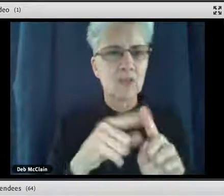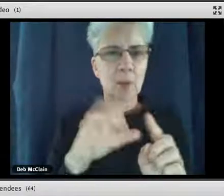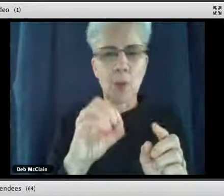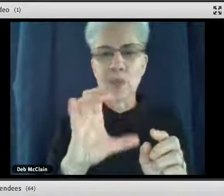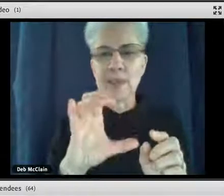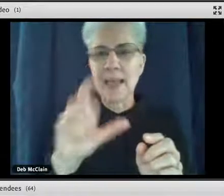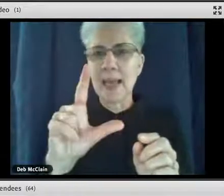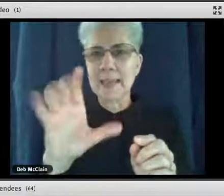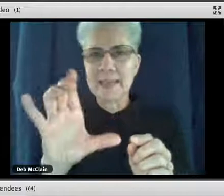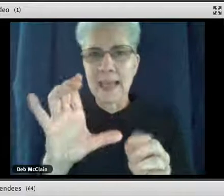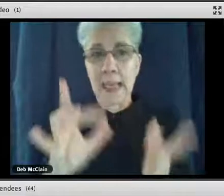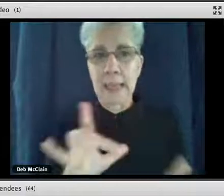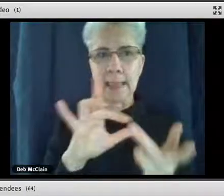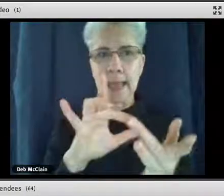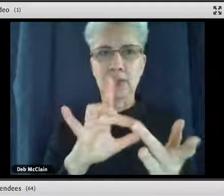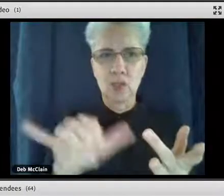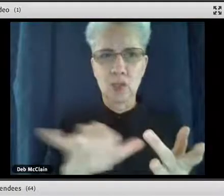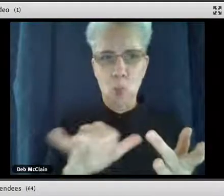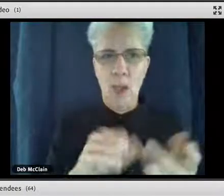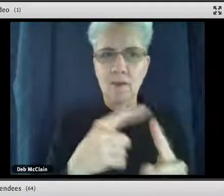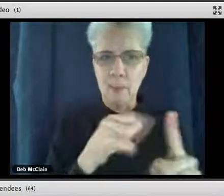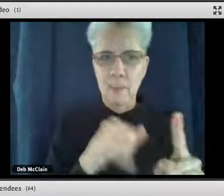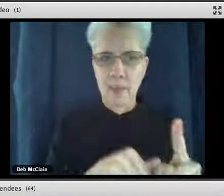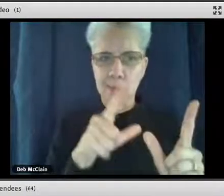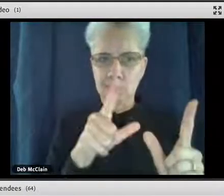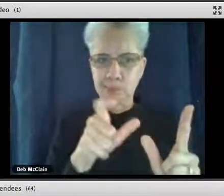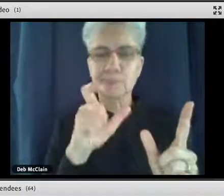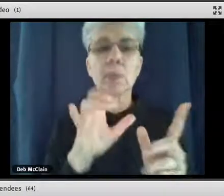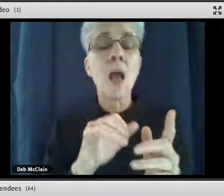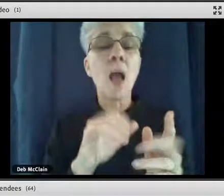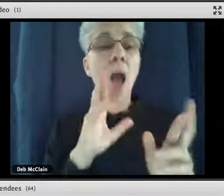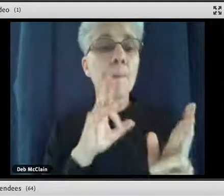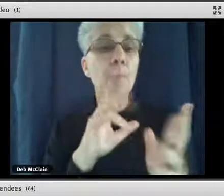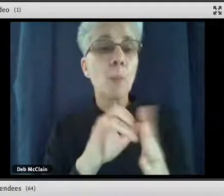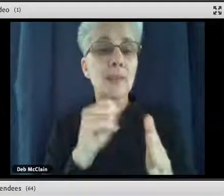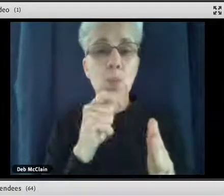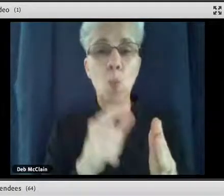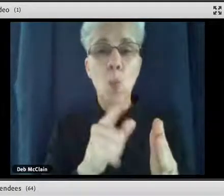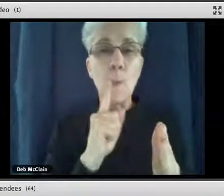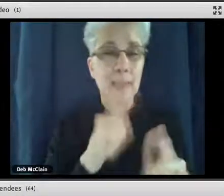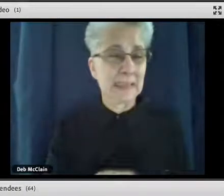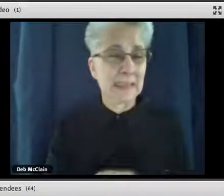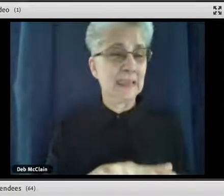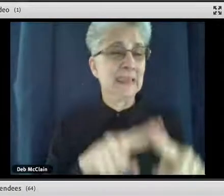from OCLC connection as well in case you use OCLC. But I'm hoping this won't be radically different